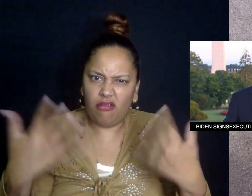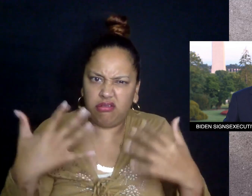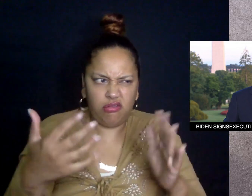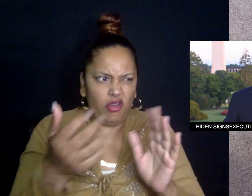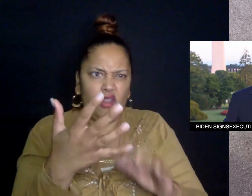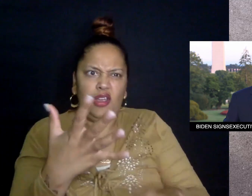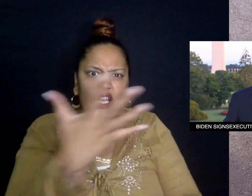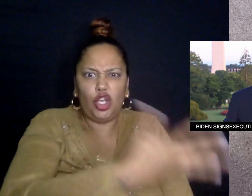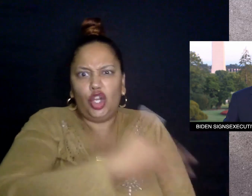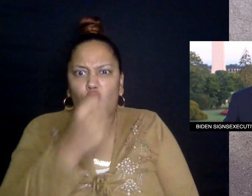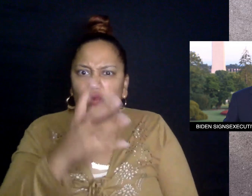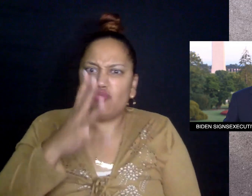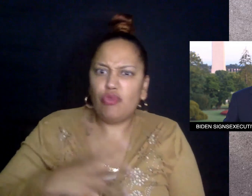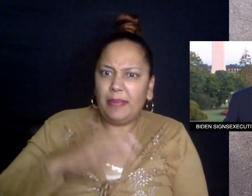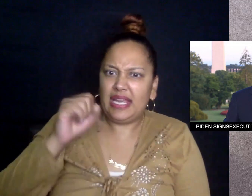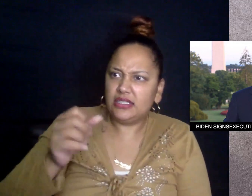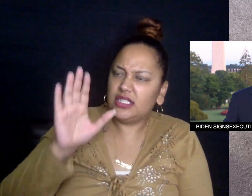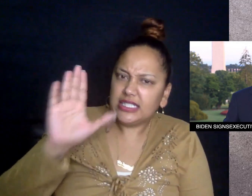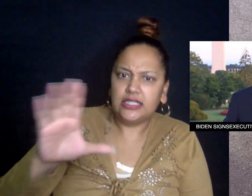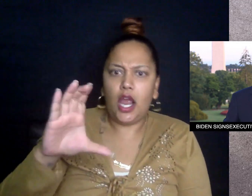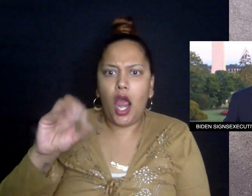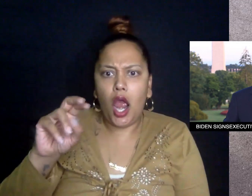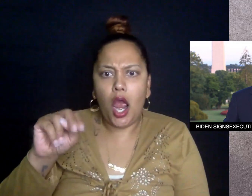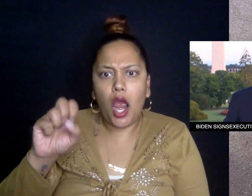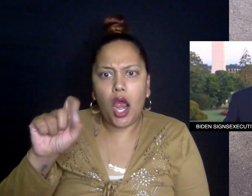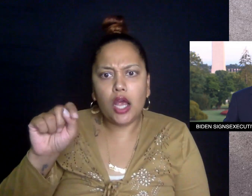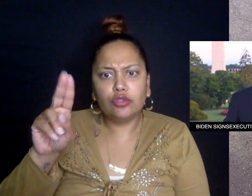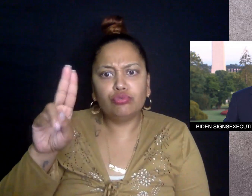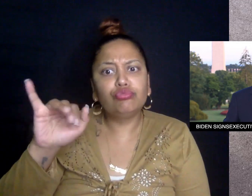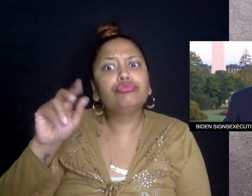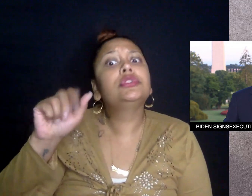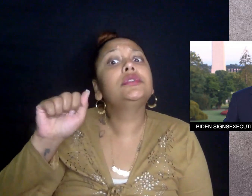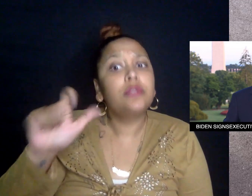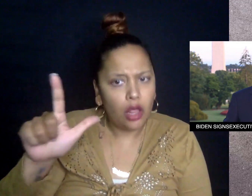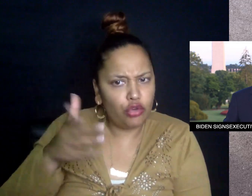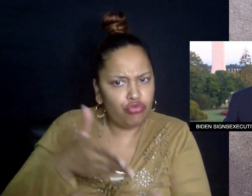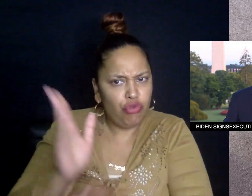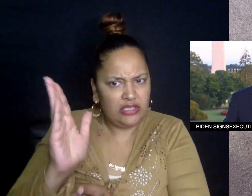the guidance they need to address the legal restrictions that are in effect because of